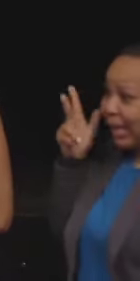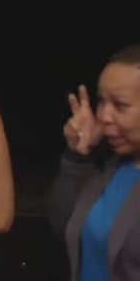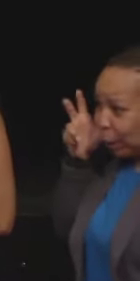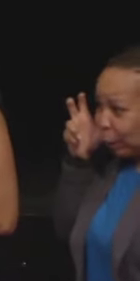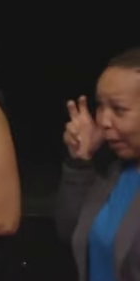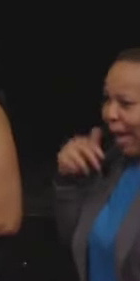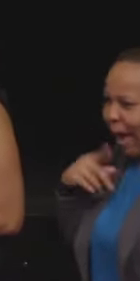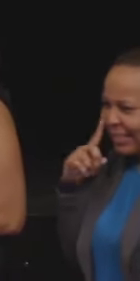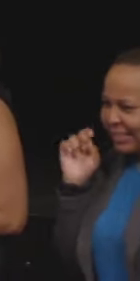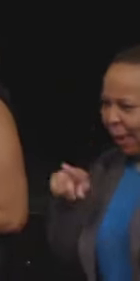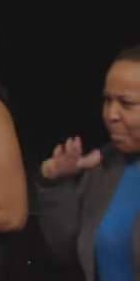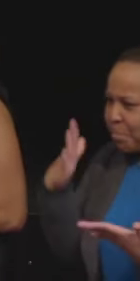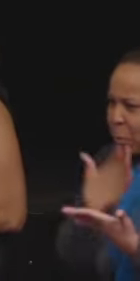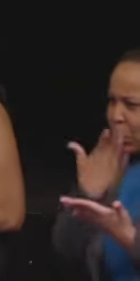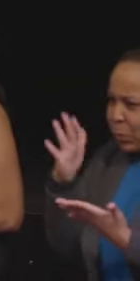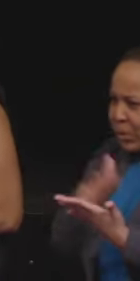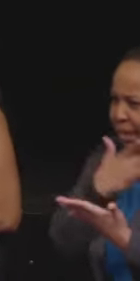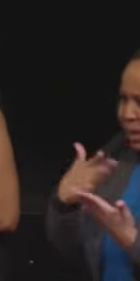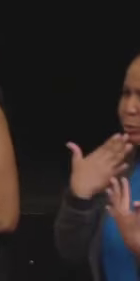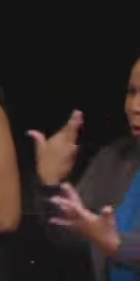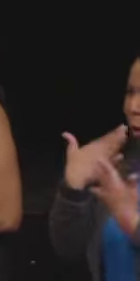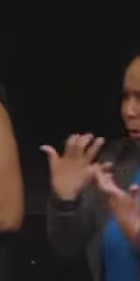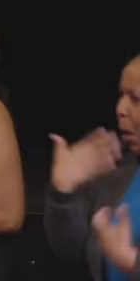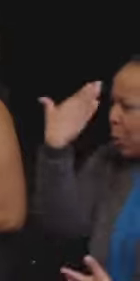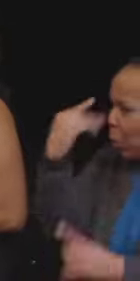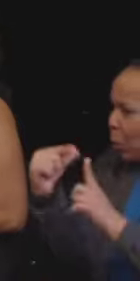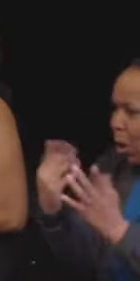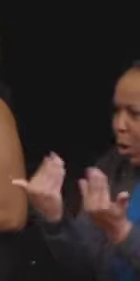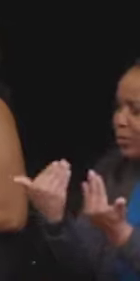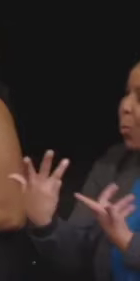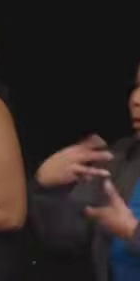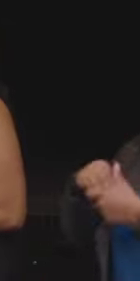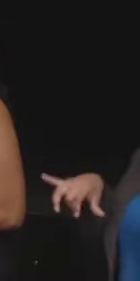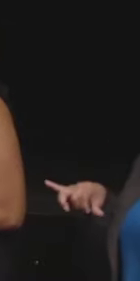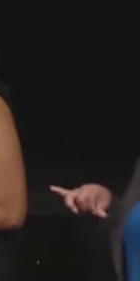"I can tell that there's music and songs, "I wanna know the words!" So, include those.